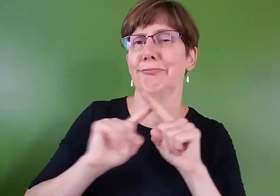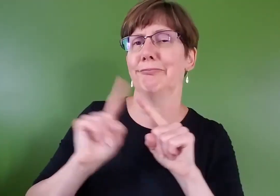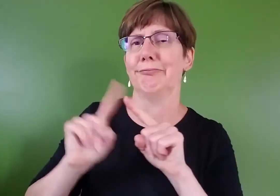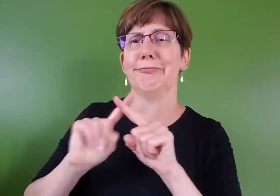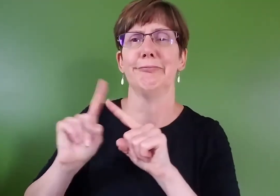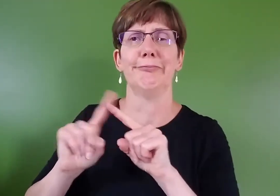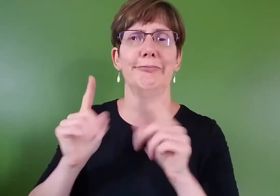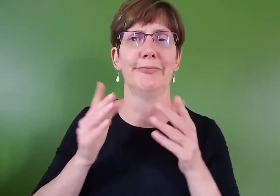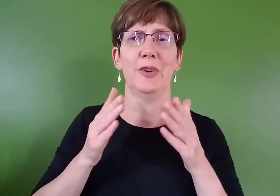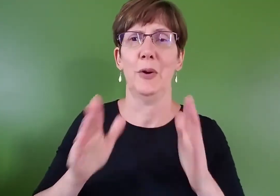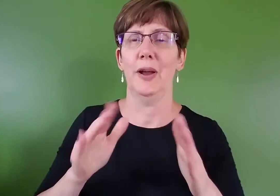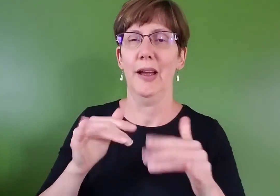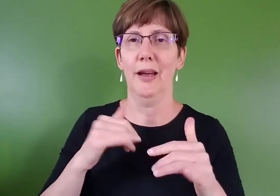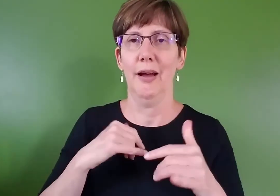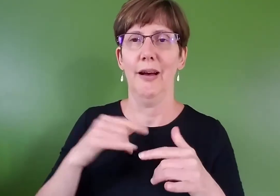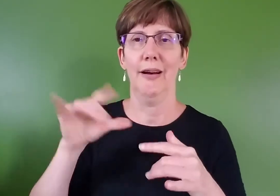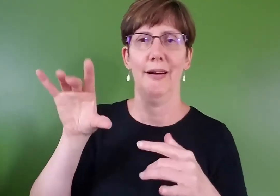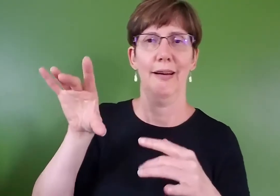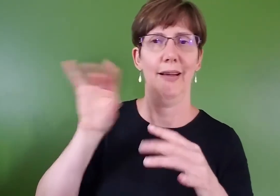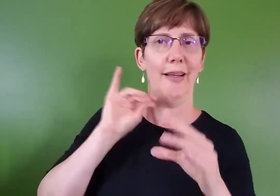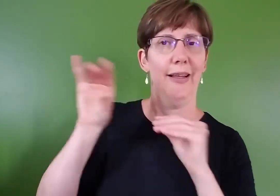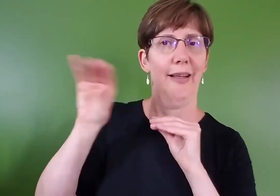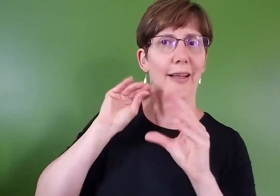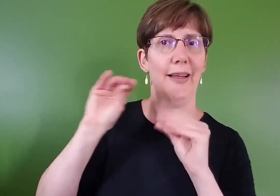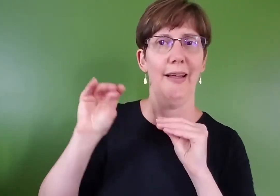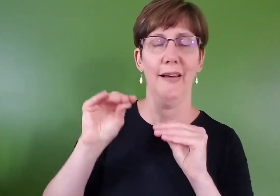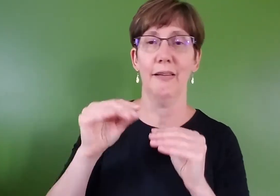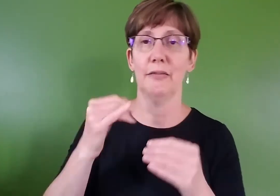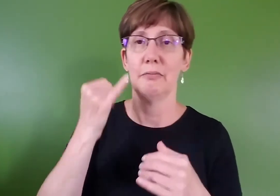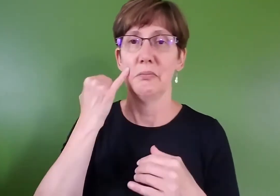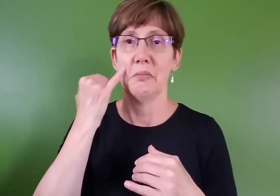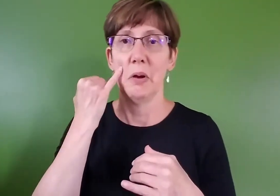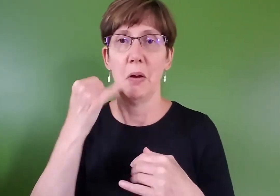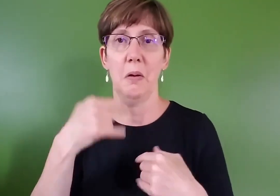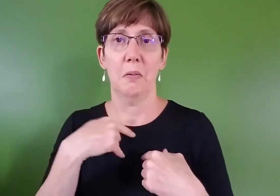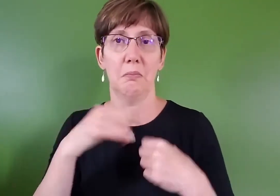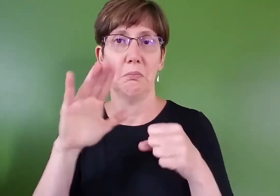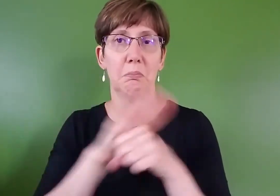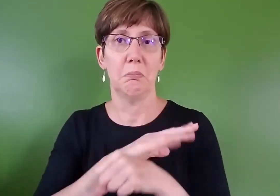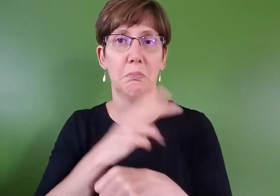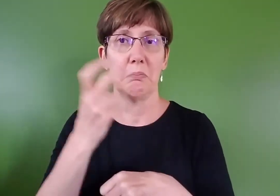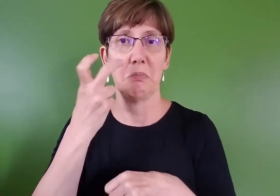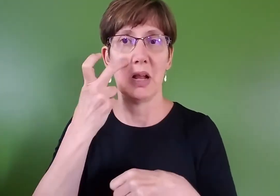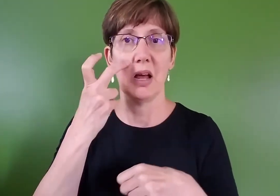I am able to capture that information visually, but if I was fully blind, how would I be able